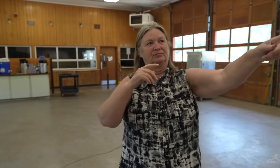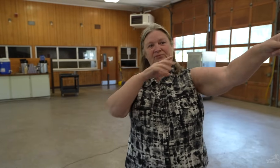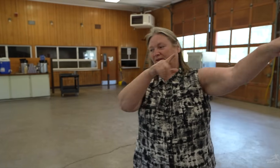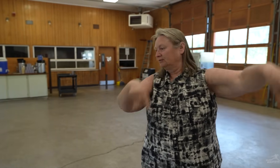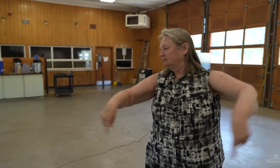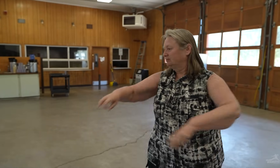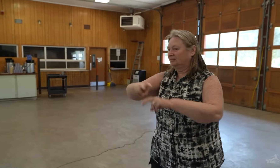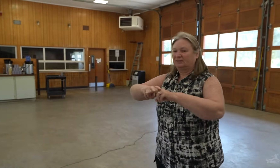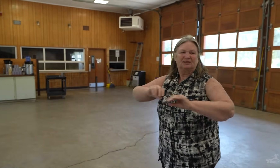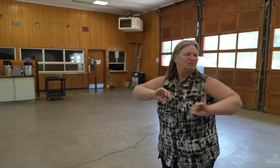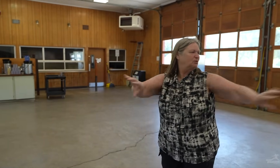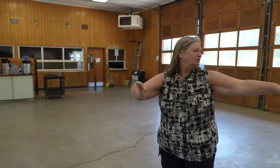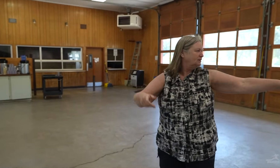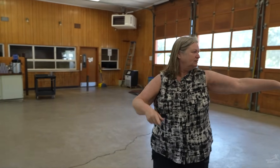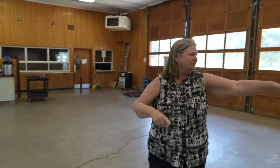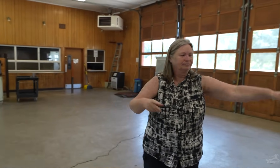Seating is put away over there.